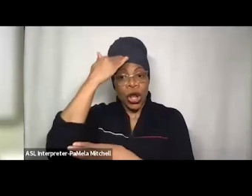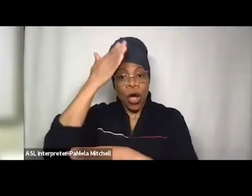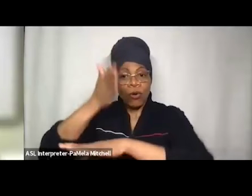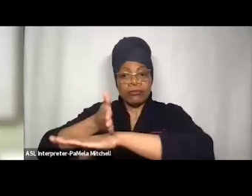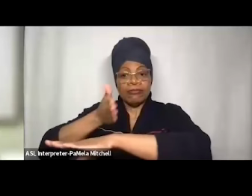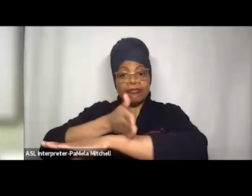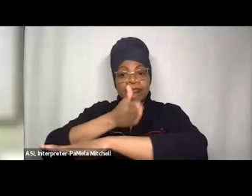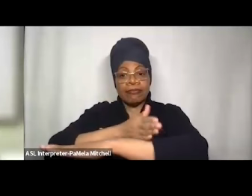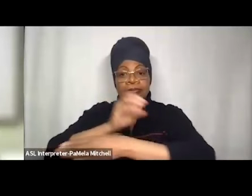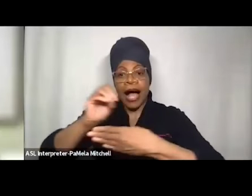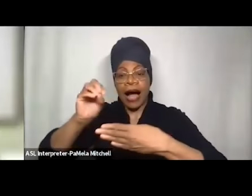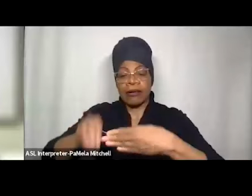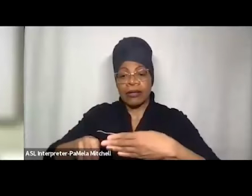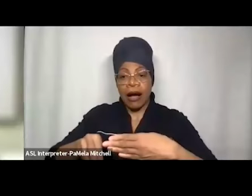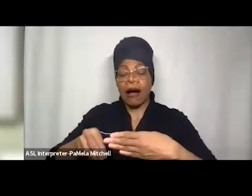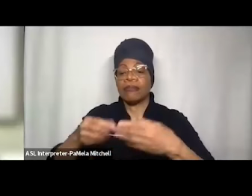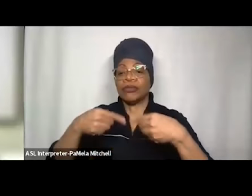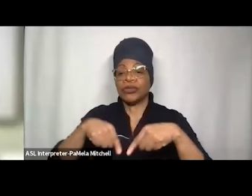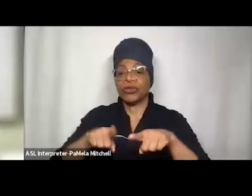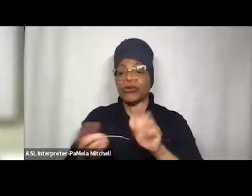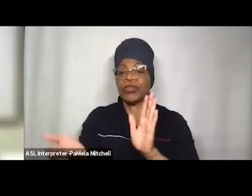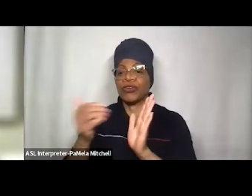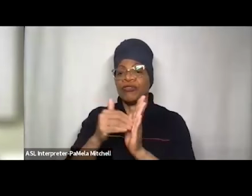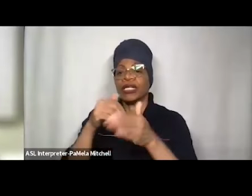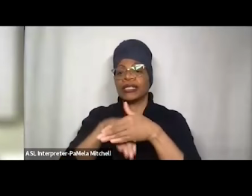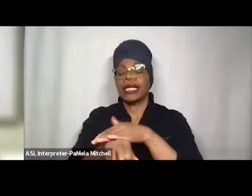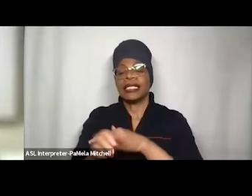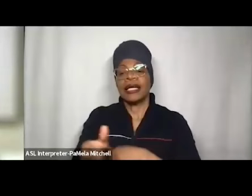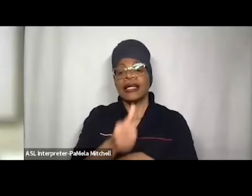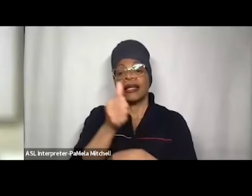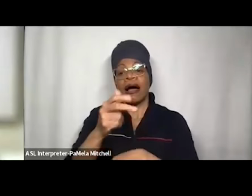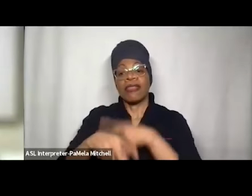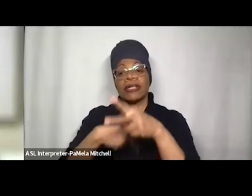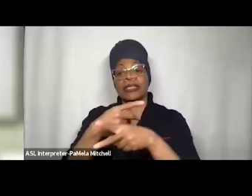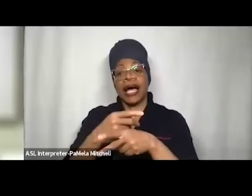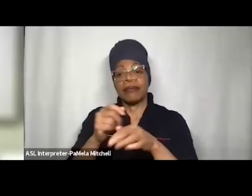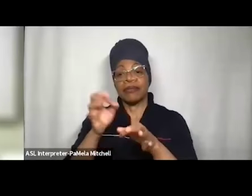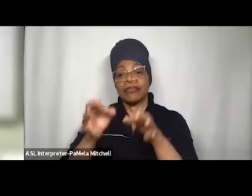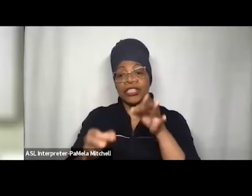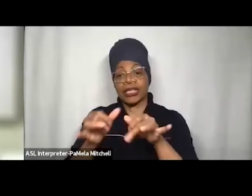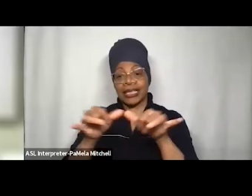during reentry and other types of settings in the justice system. If we focus our intensive resources,